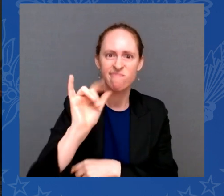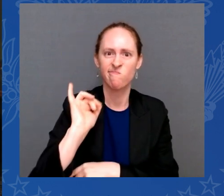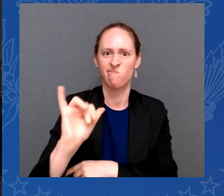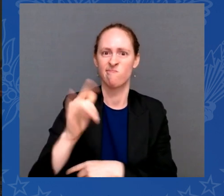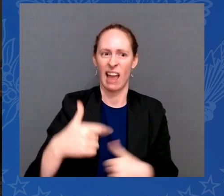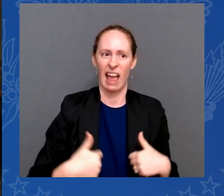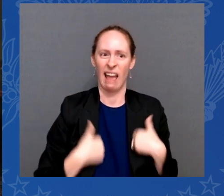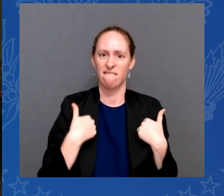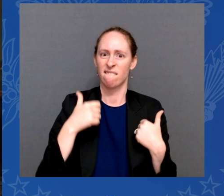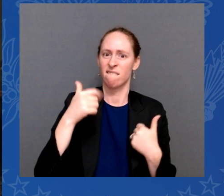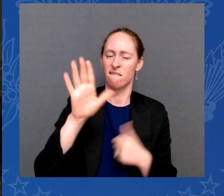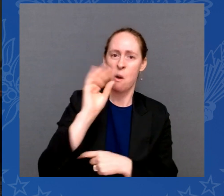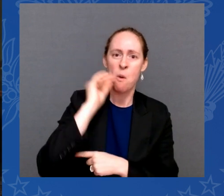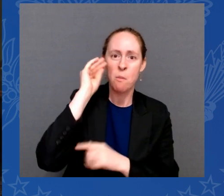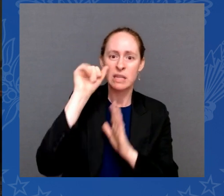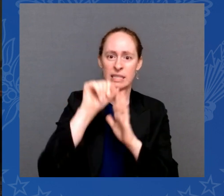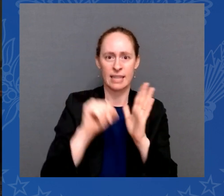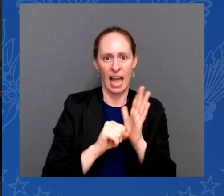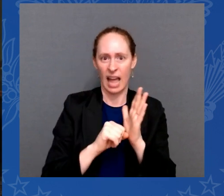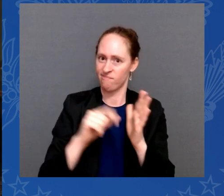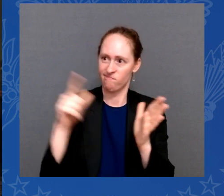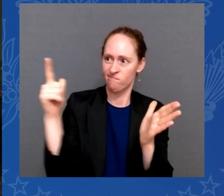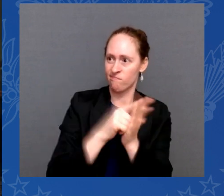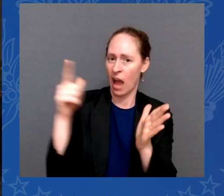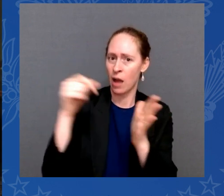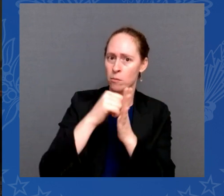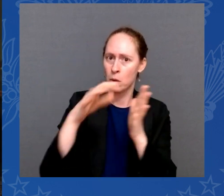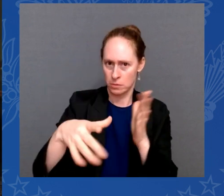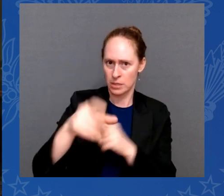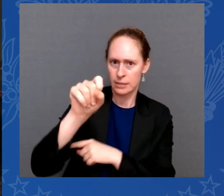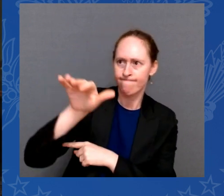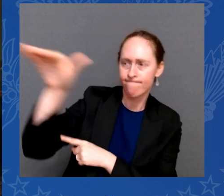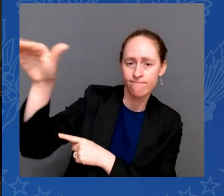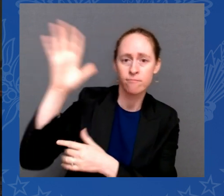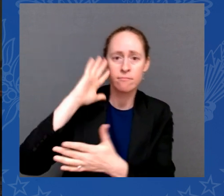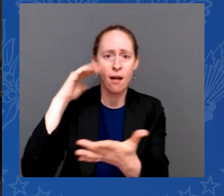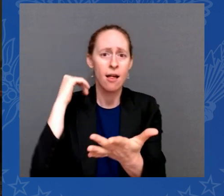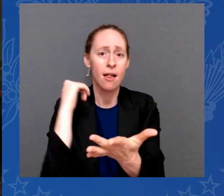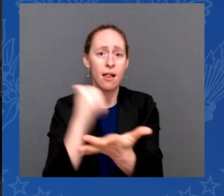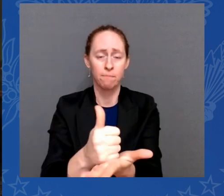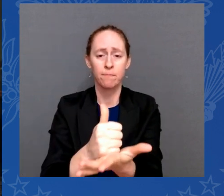comply with federal law so women don't face delays or denials of medically necessary care.